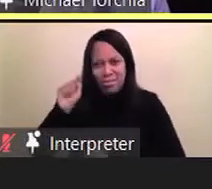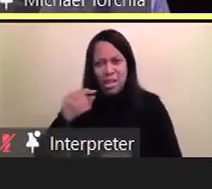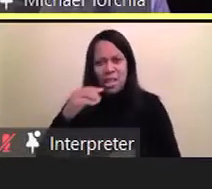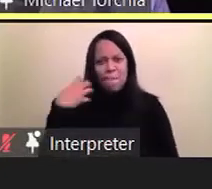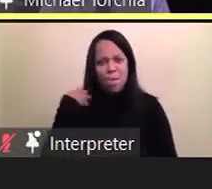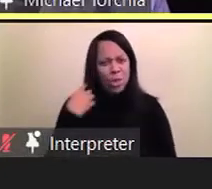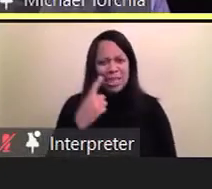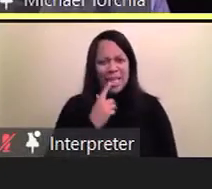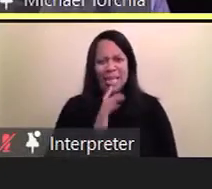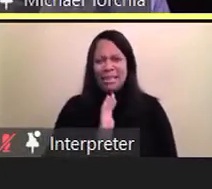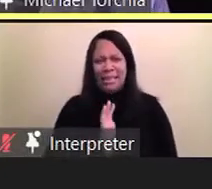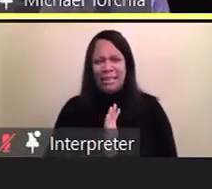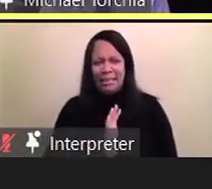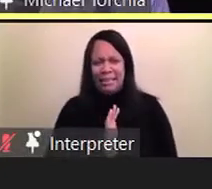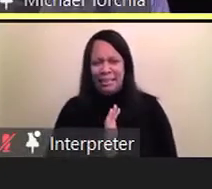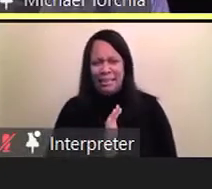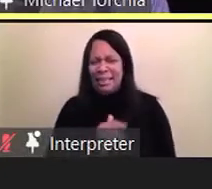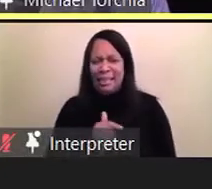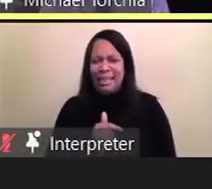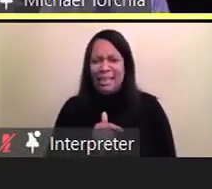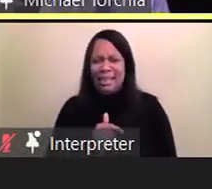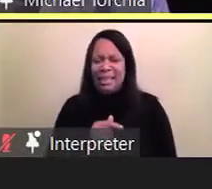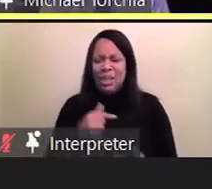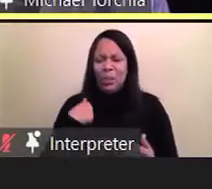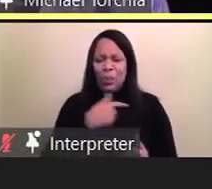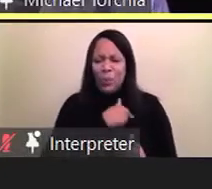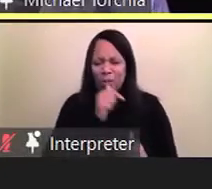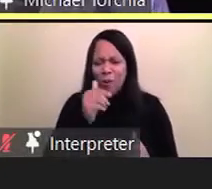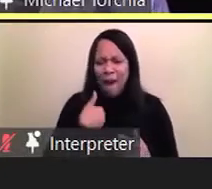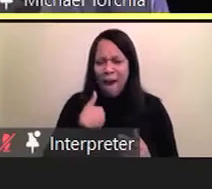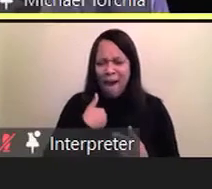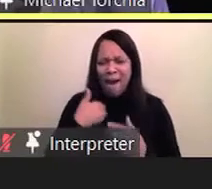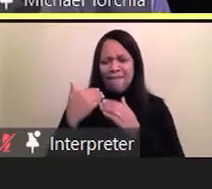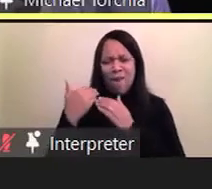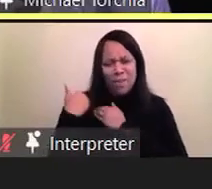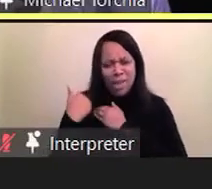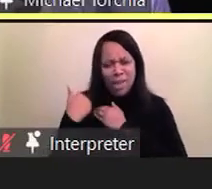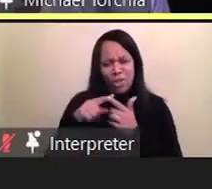We are not obligated to buy a separate building to put you in.